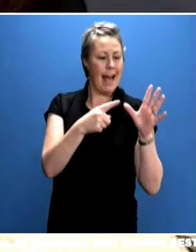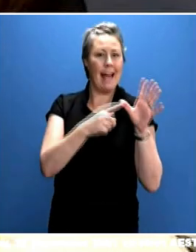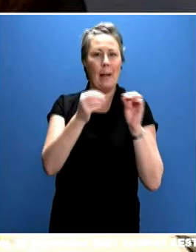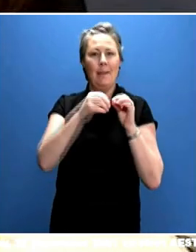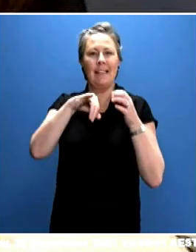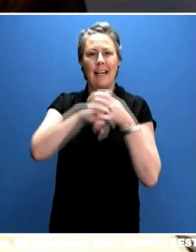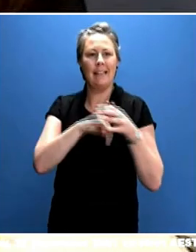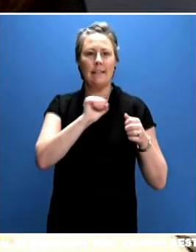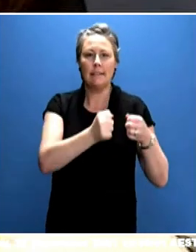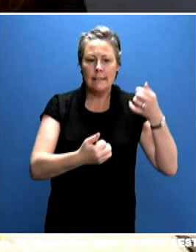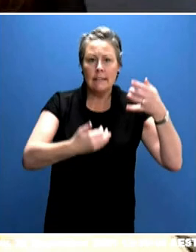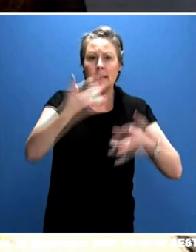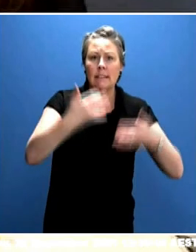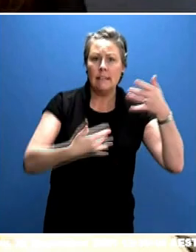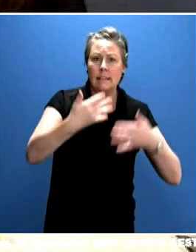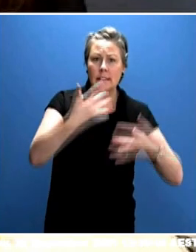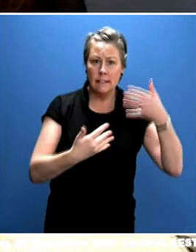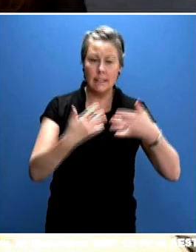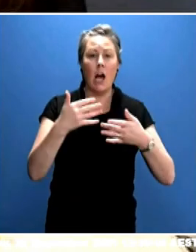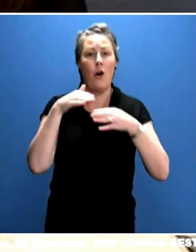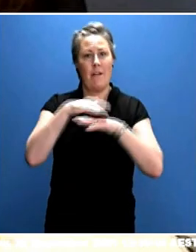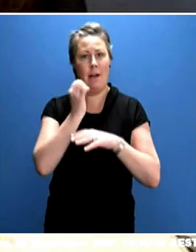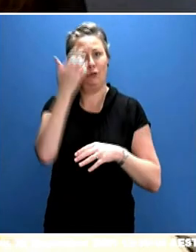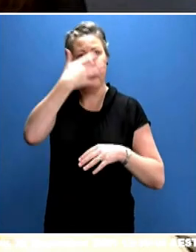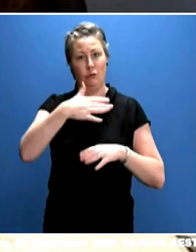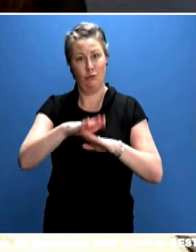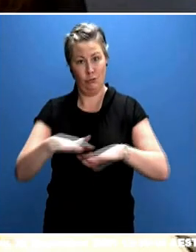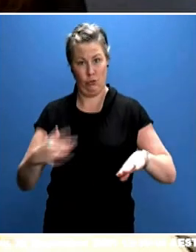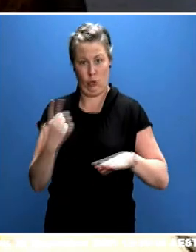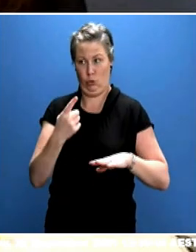Statistics data in relation to Aboriginal imprisonment,